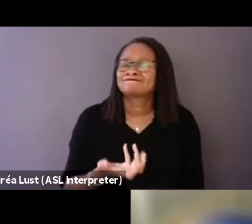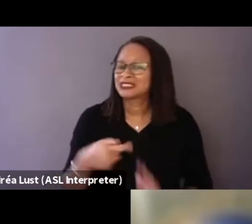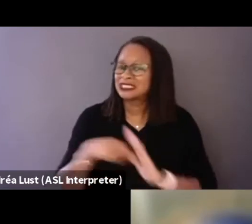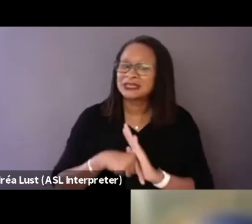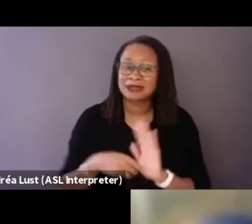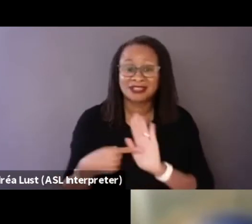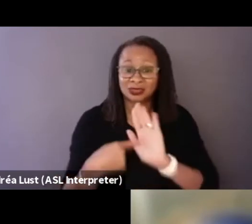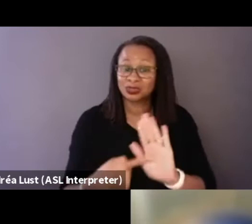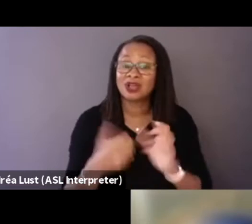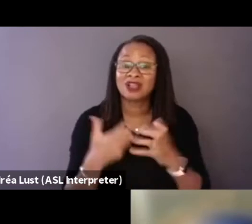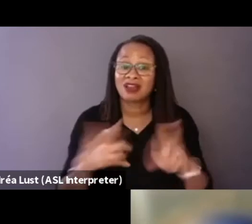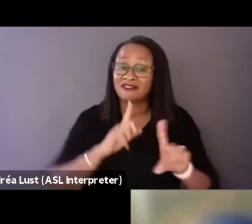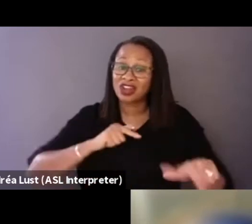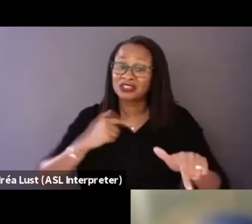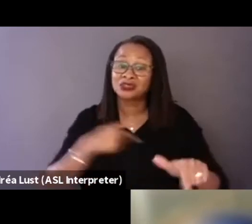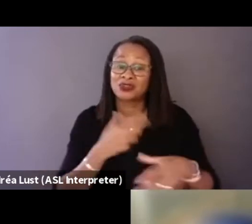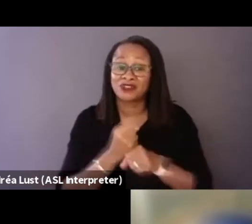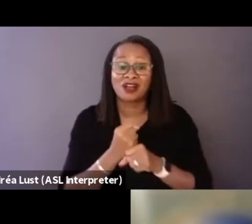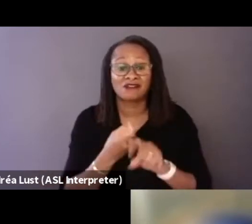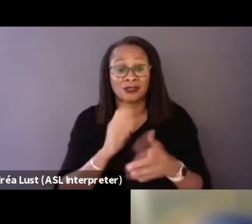in a lot of the reaction that we've got to the film.